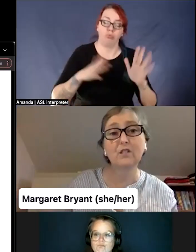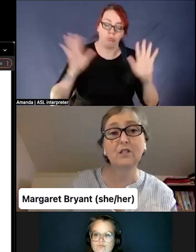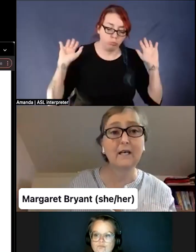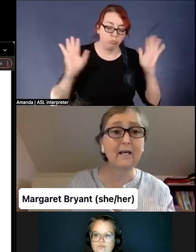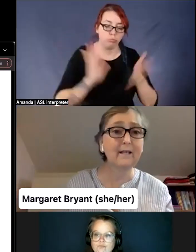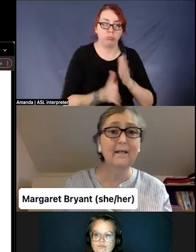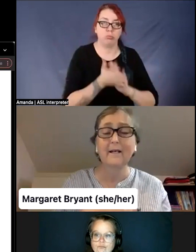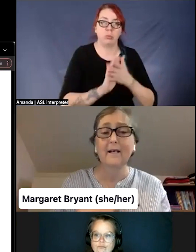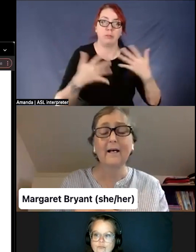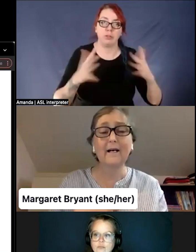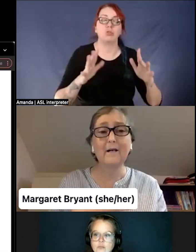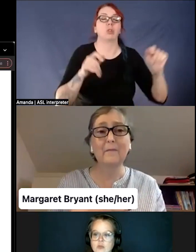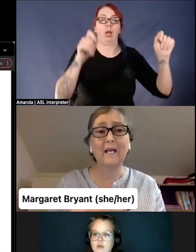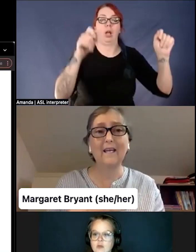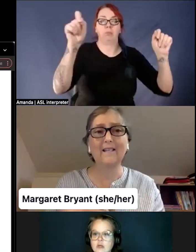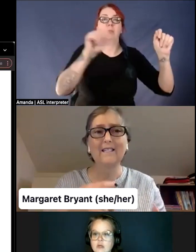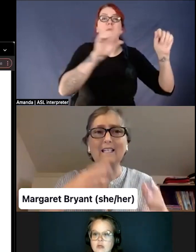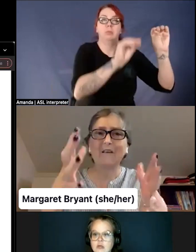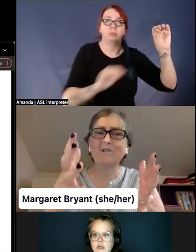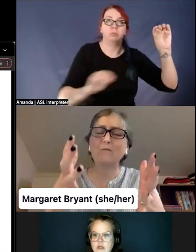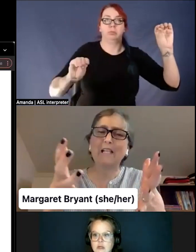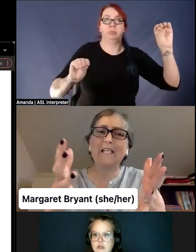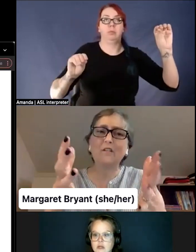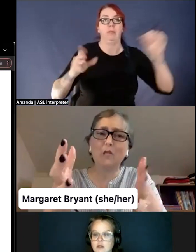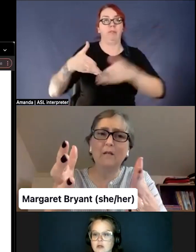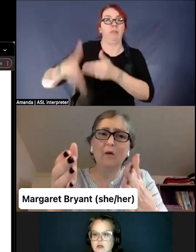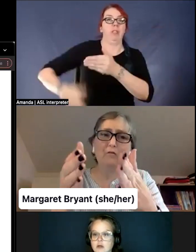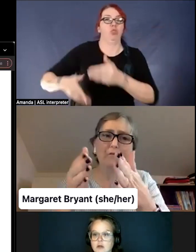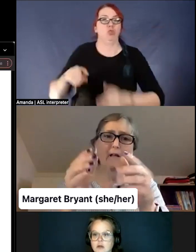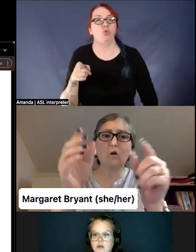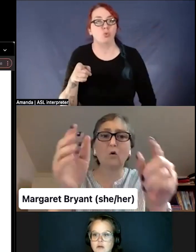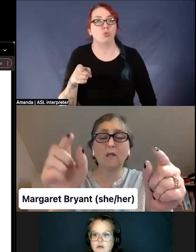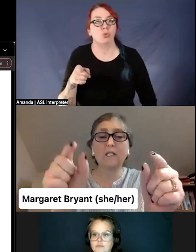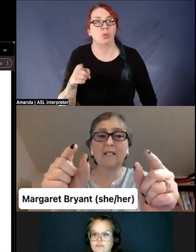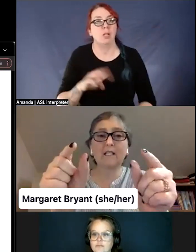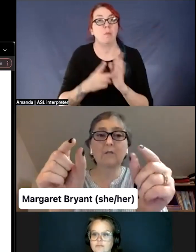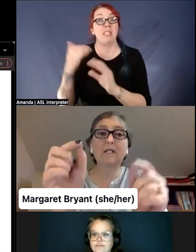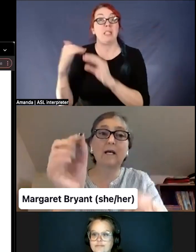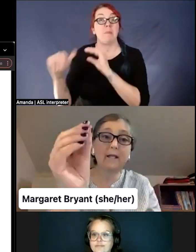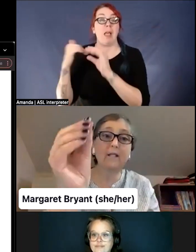the side. And it doesn't have to be like in your email file. Oh, this task is being done and you